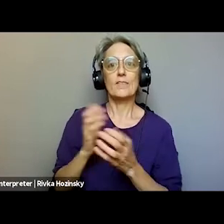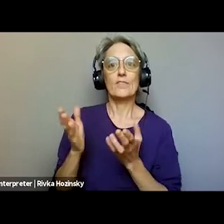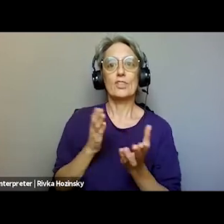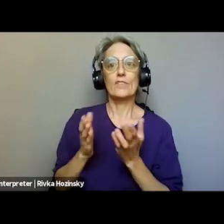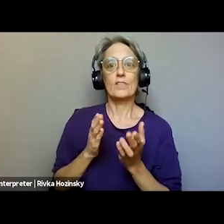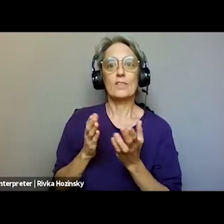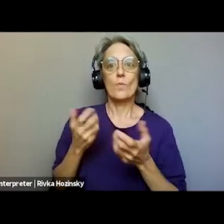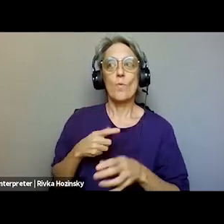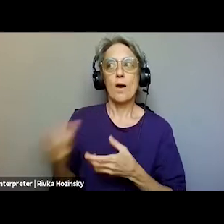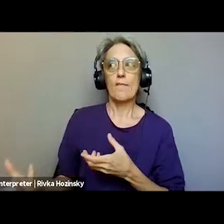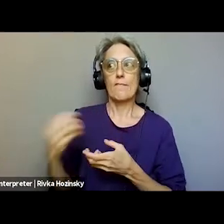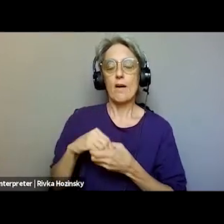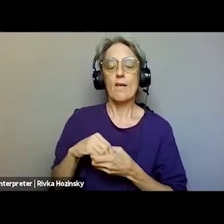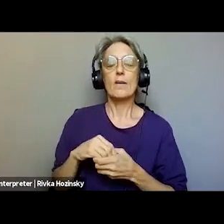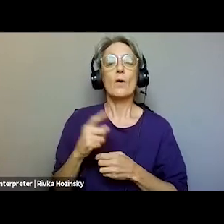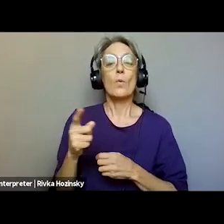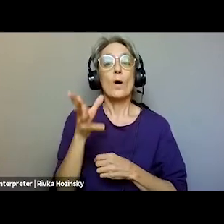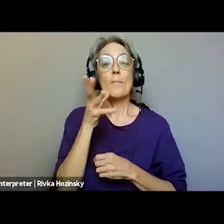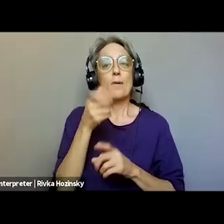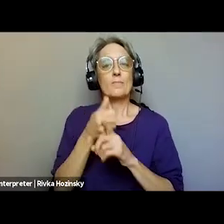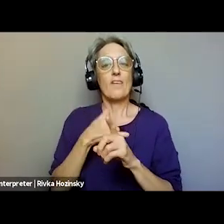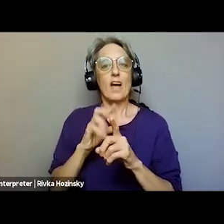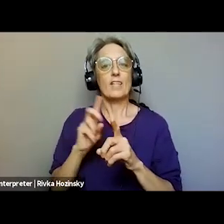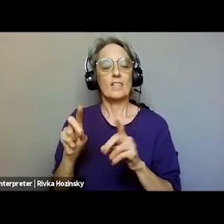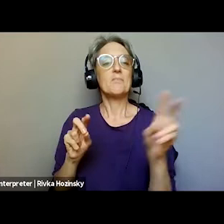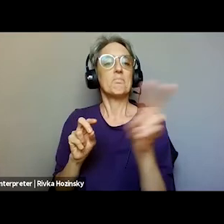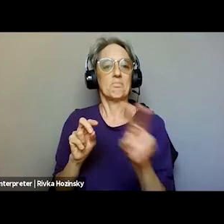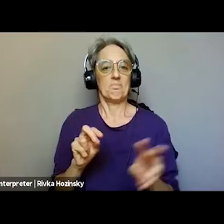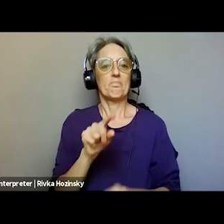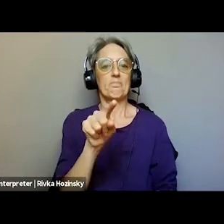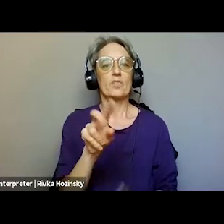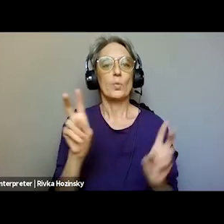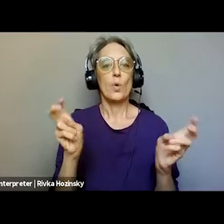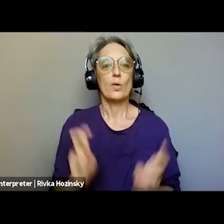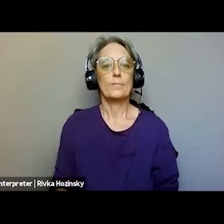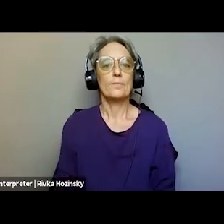IDD commented “It took me to get the parenting program worker and the adult protective service